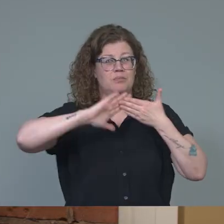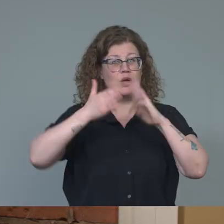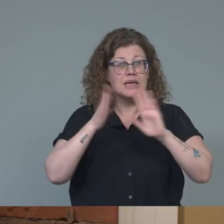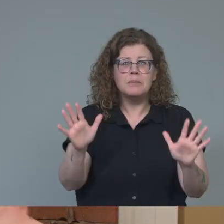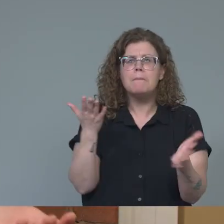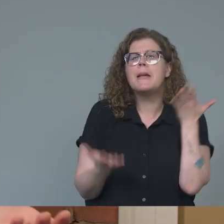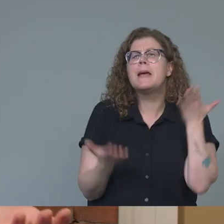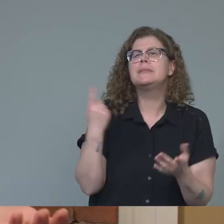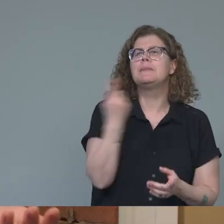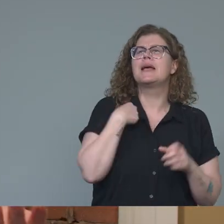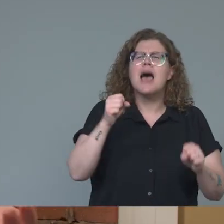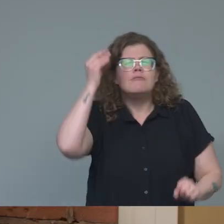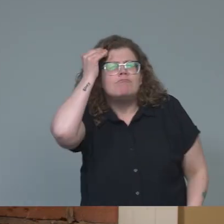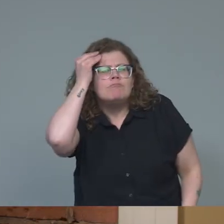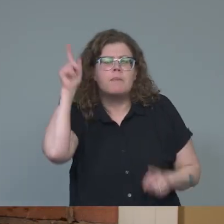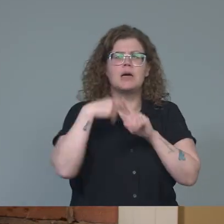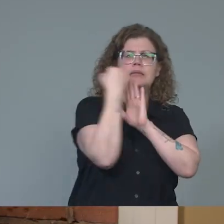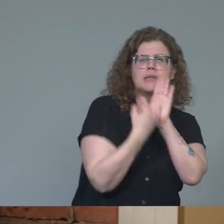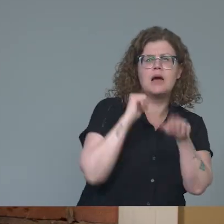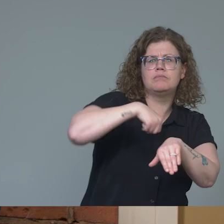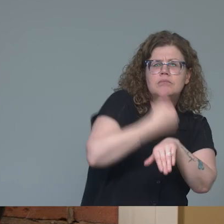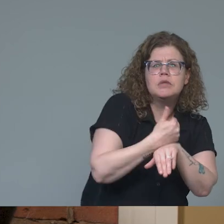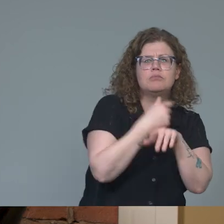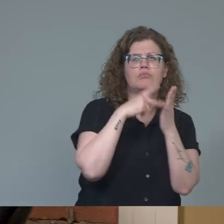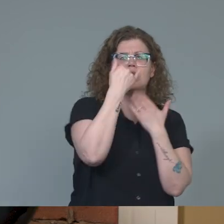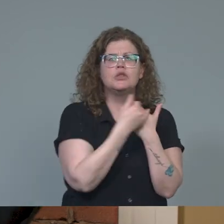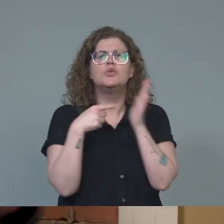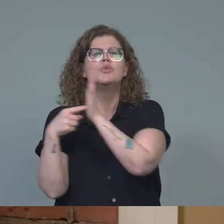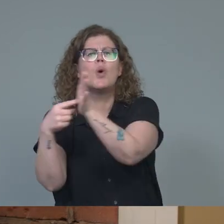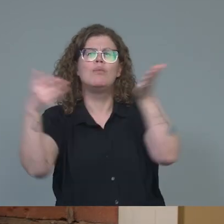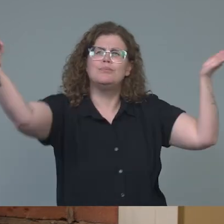are intergenerational projects where we bring elderly folks together with youth